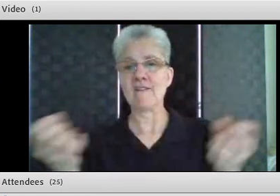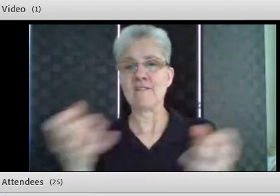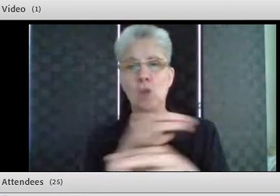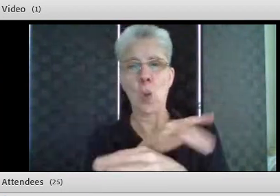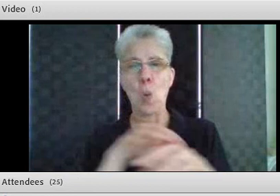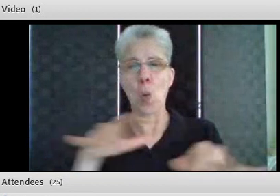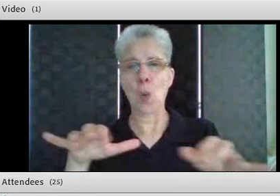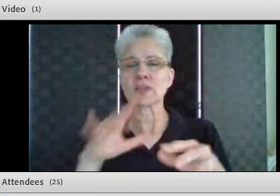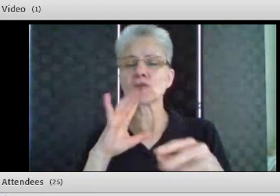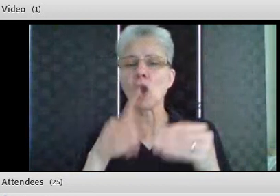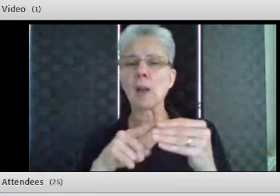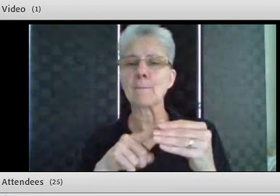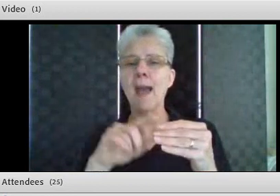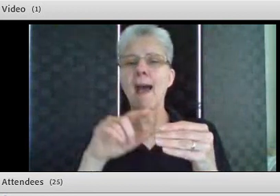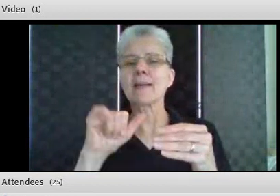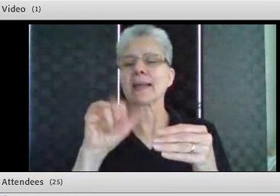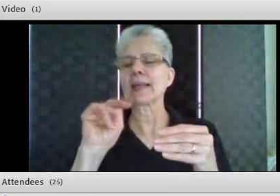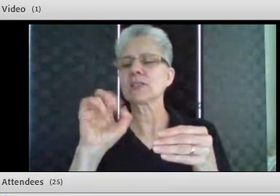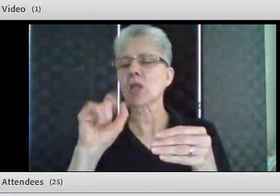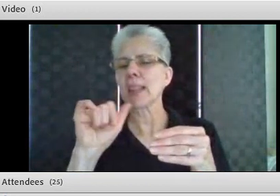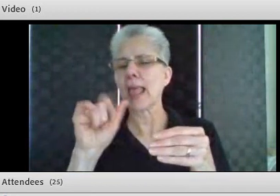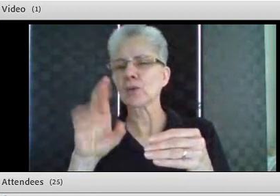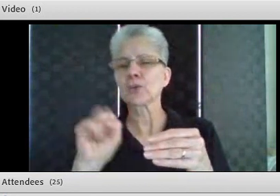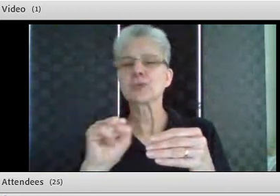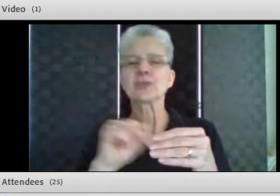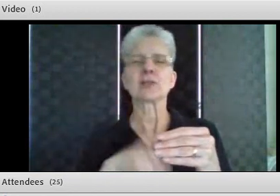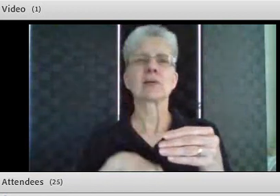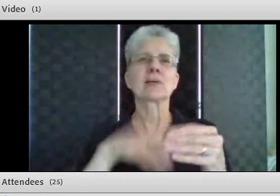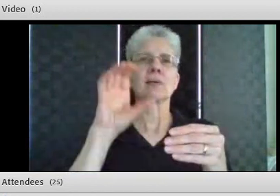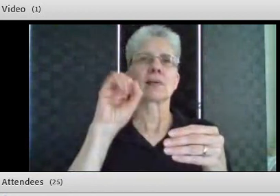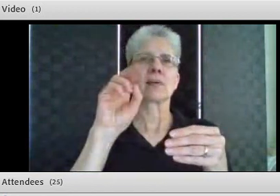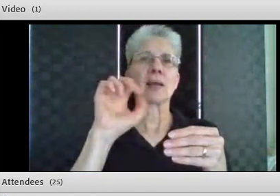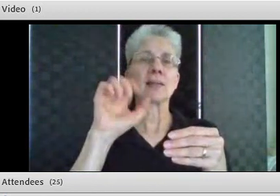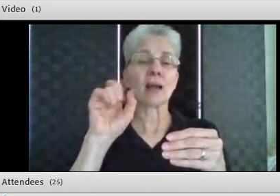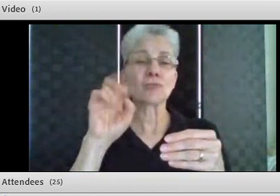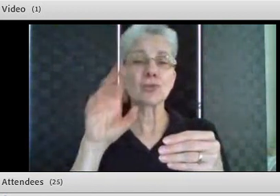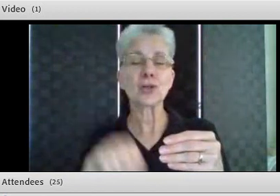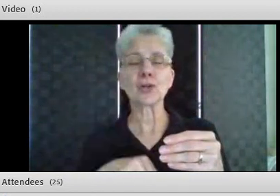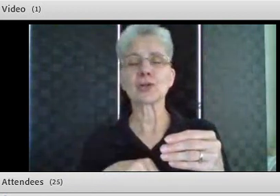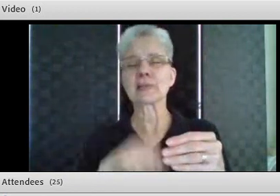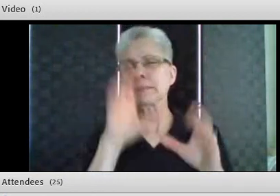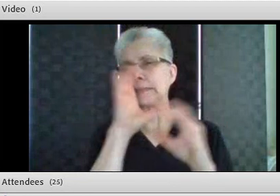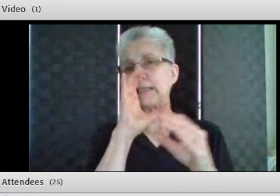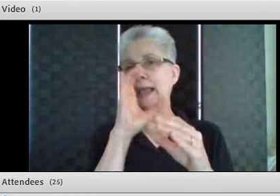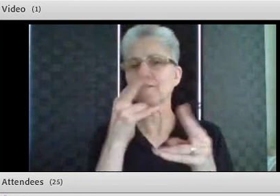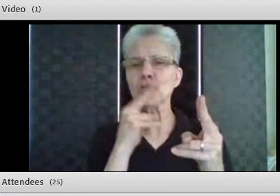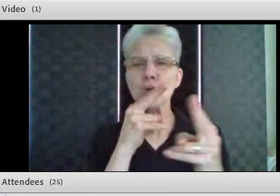Like, you want to explain the way electricity and energy flows through, you know, and then talk about insulators.